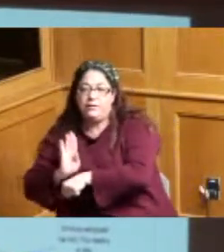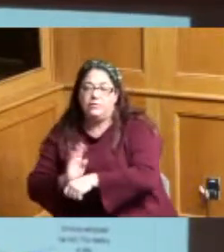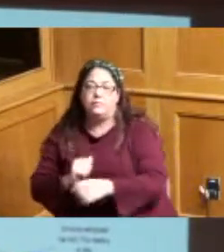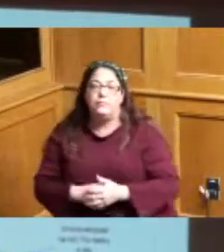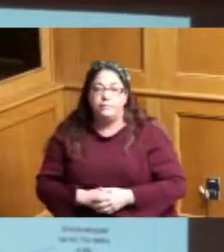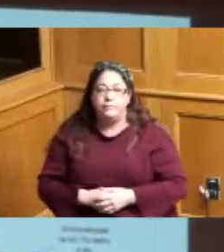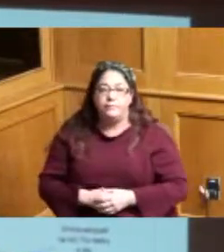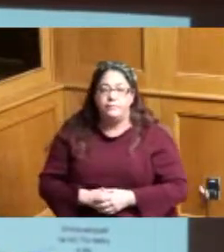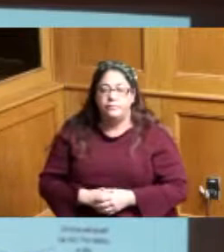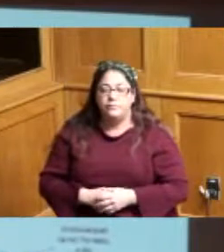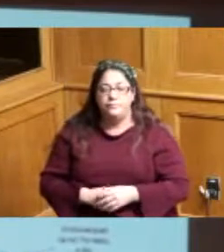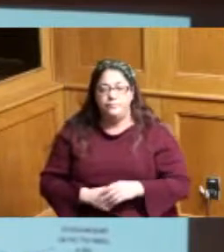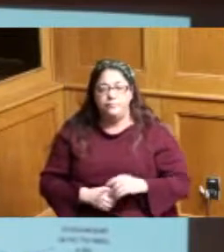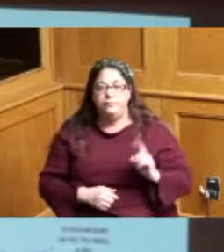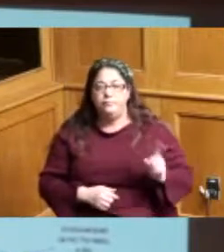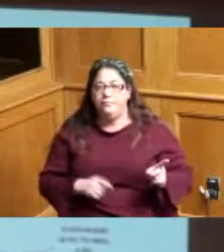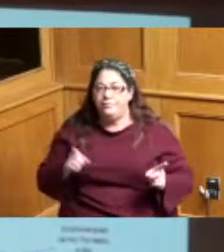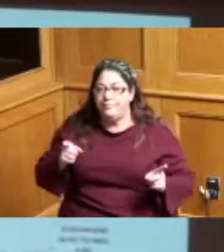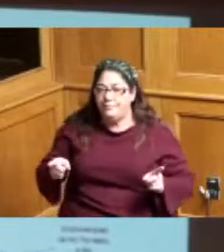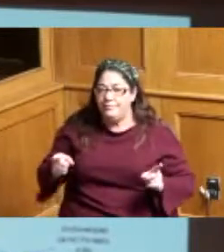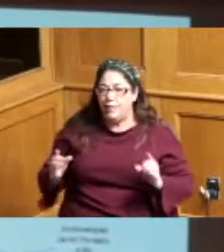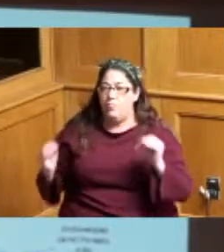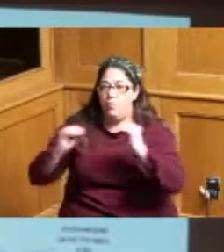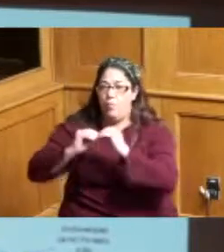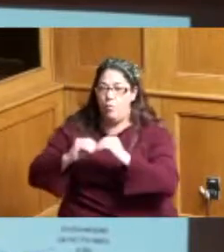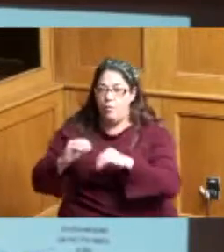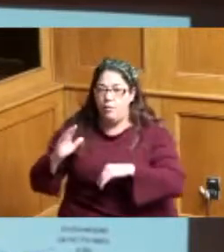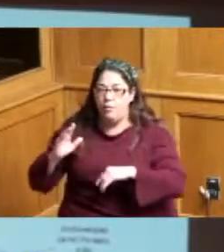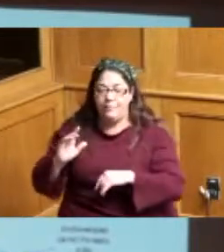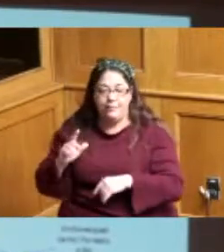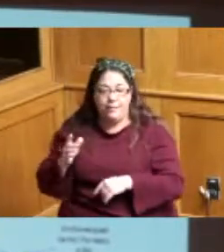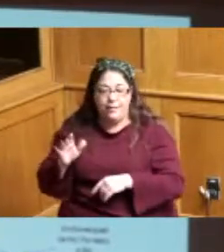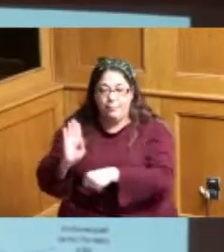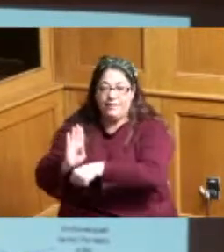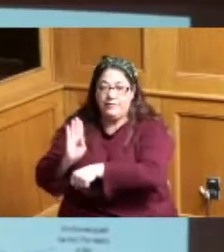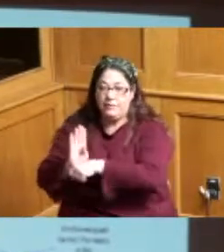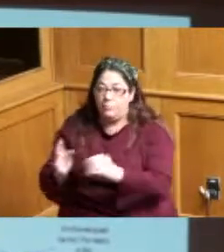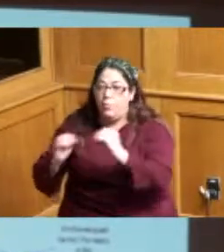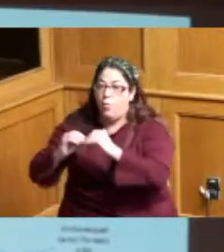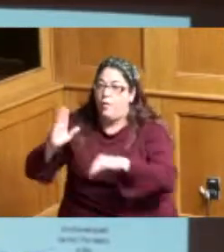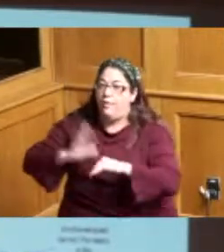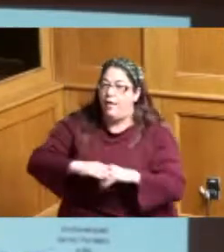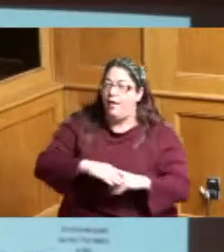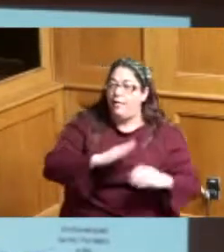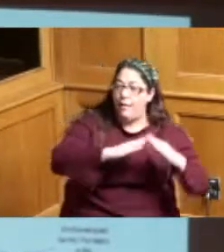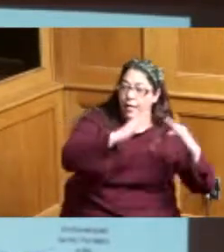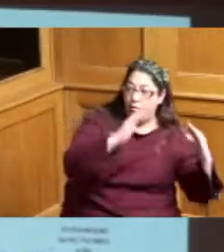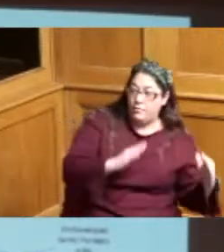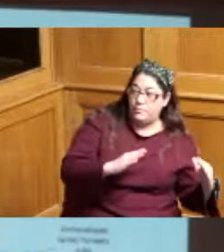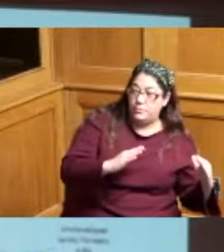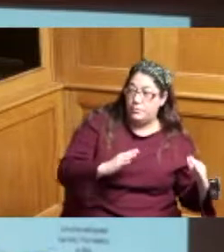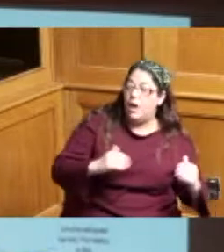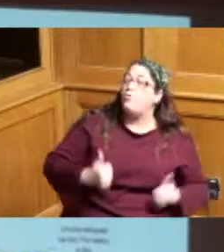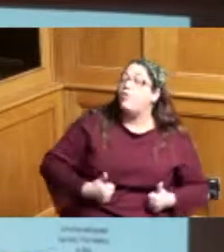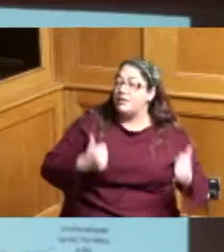they have the most number of parcels in the MSD service area and really about 245,000 for 63